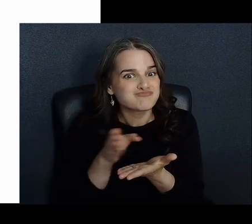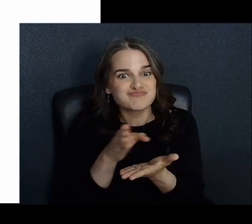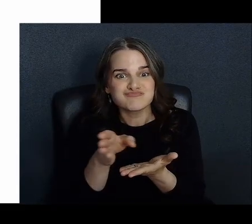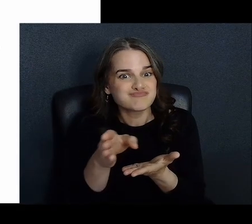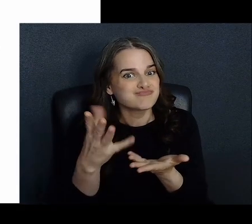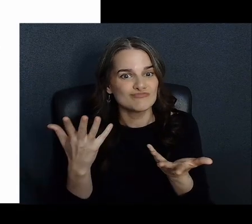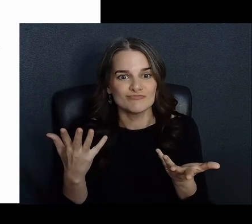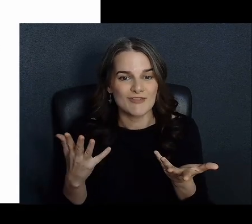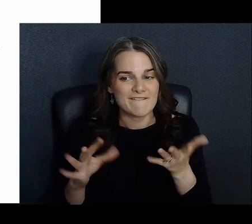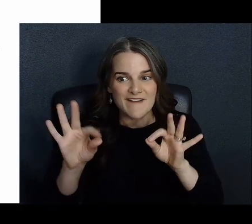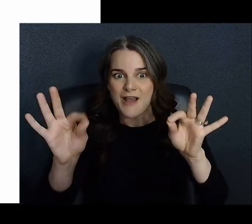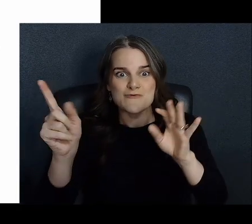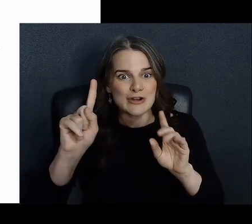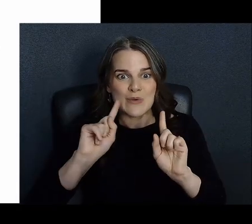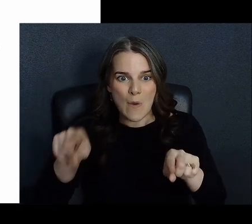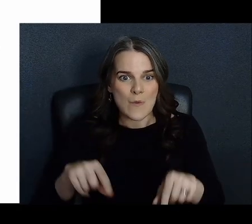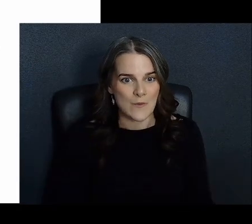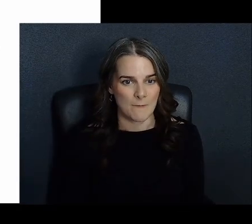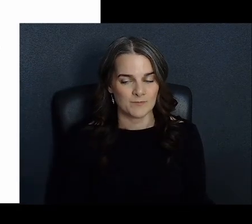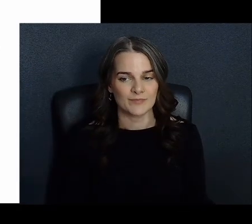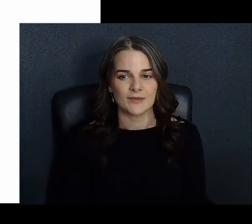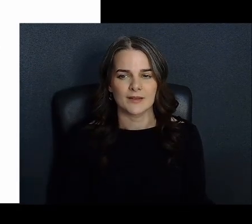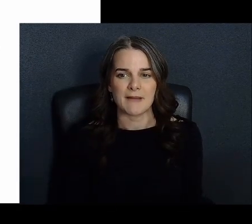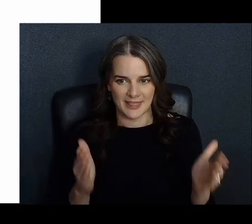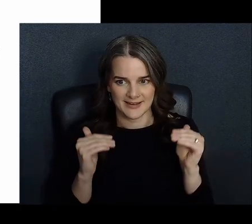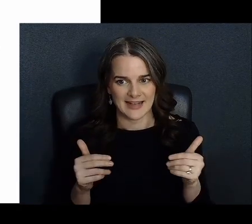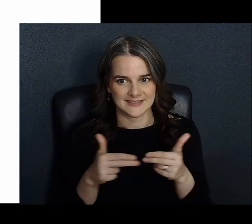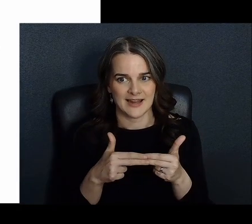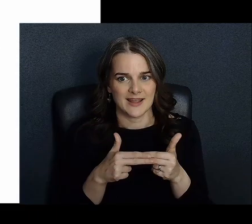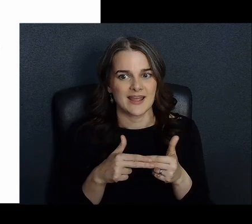Let's go to the next slide. There we go. Indoor wayfinding.